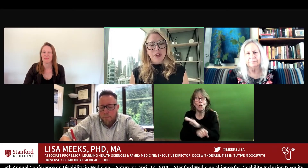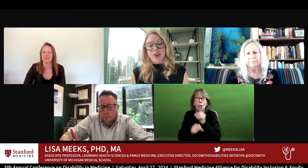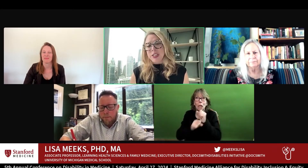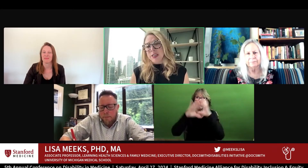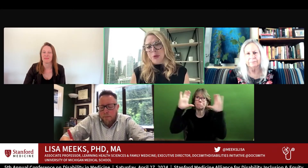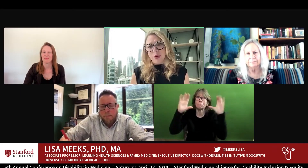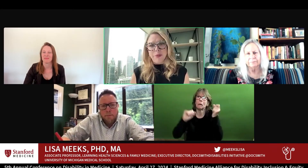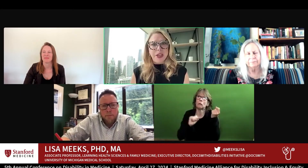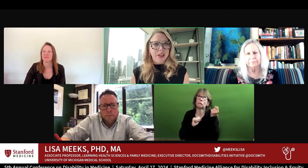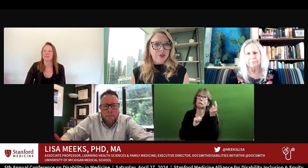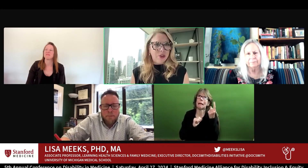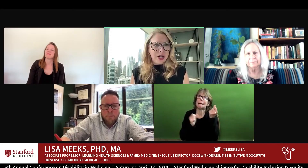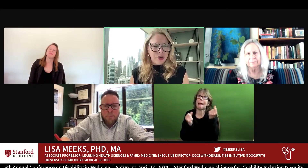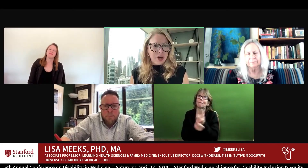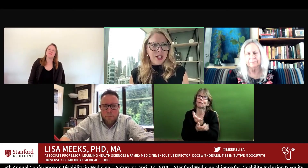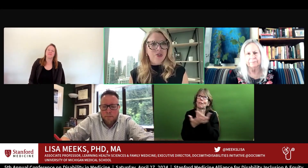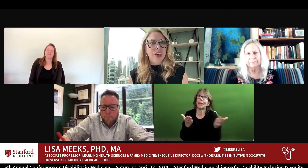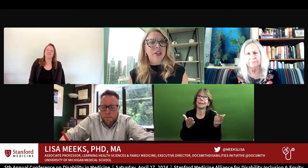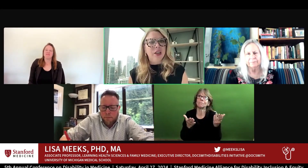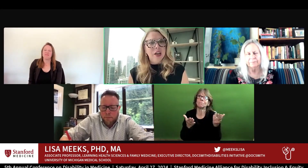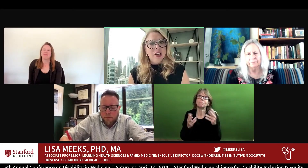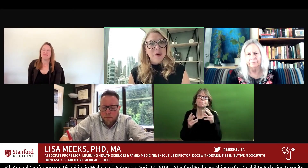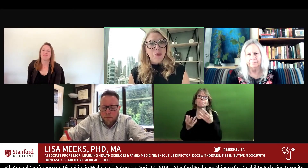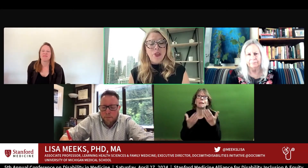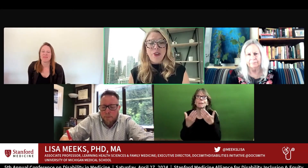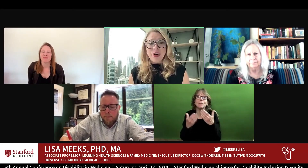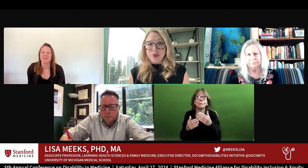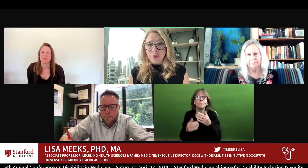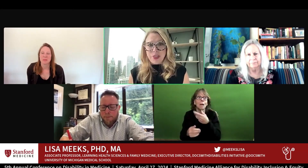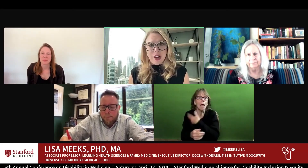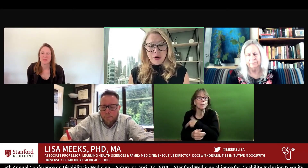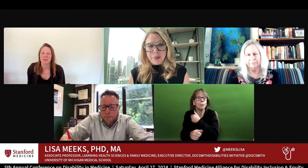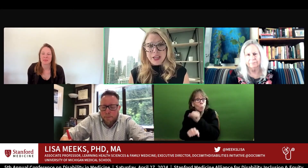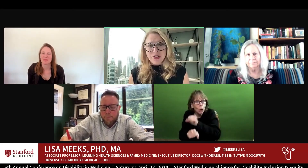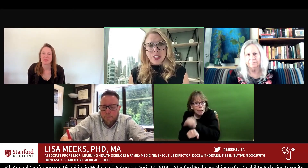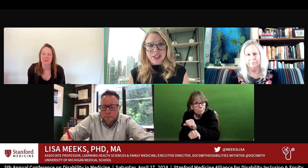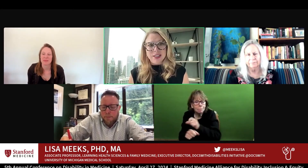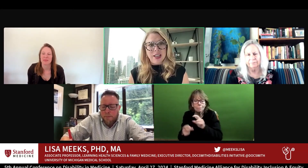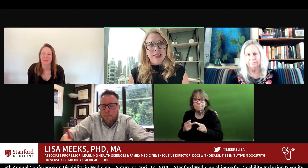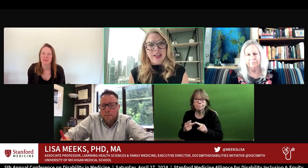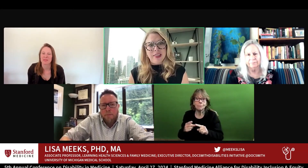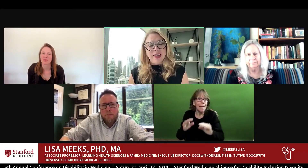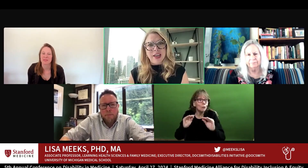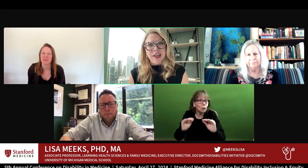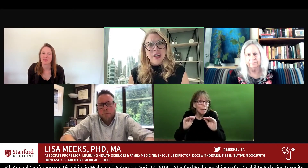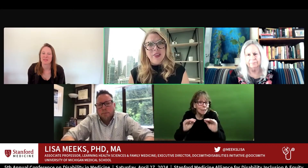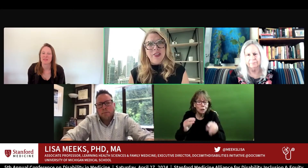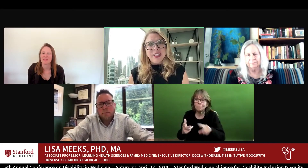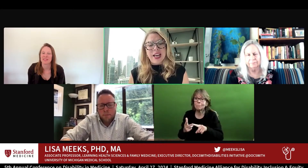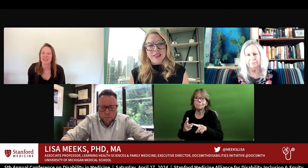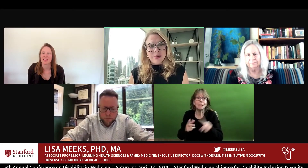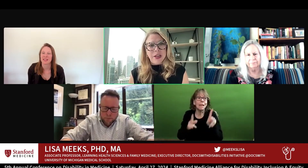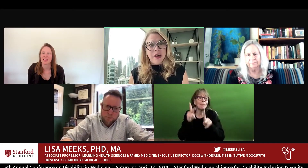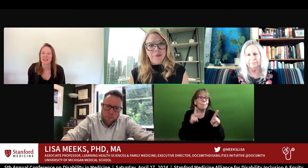whether it's employment or education, whether it's with our patients. I think that this has to become